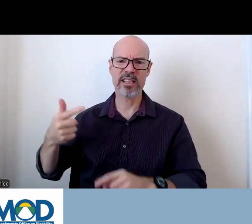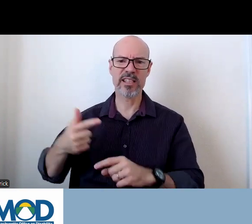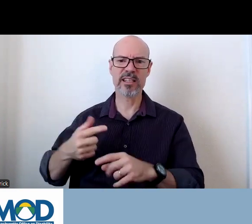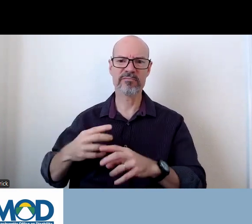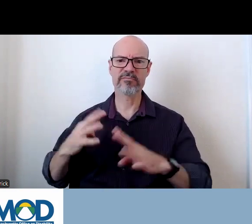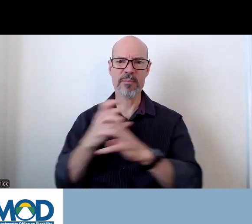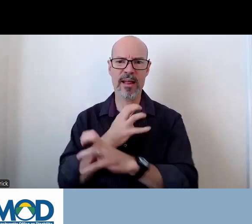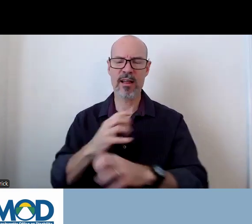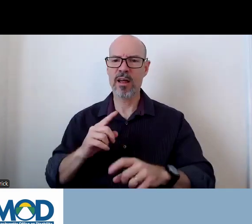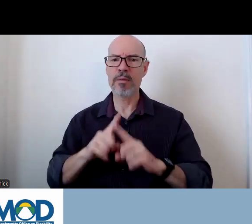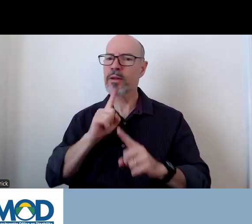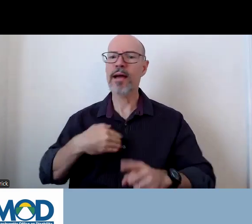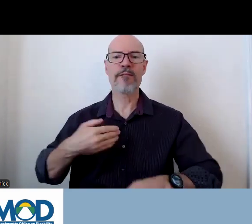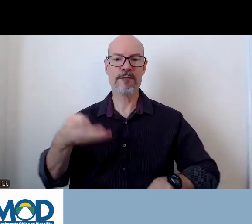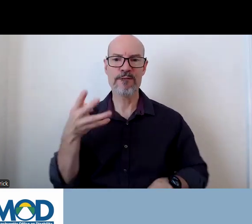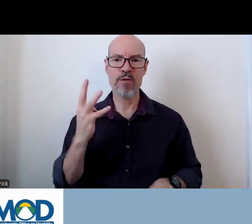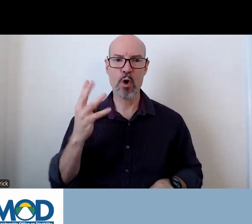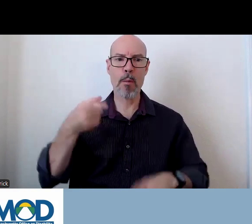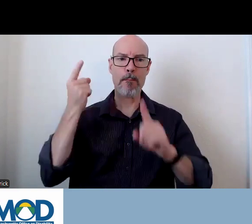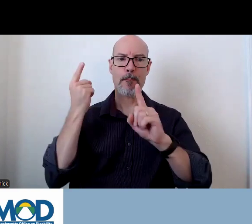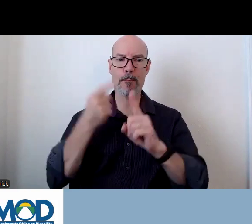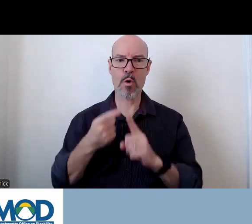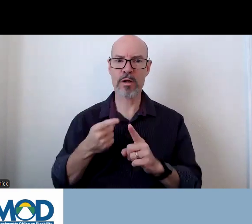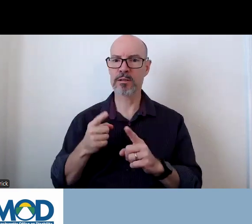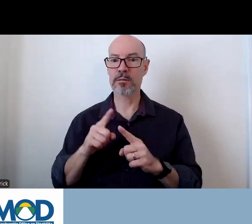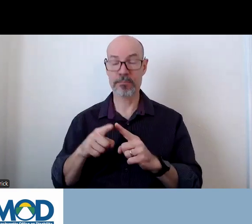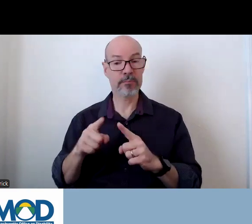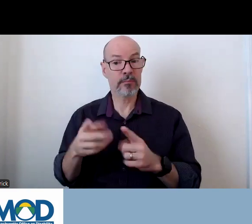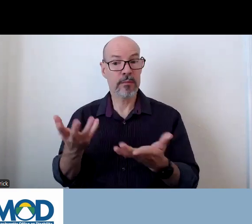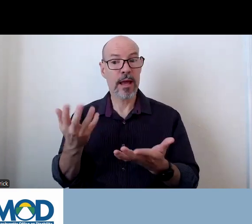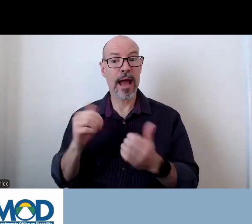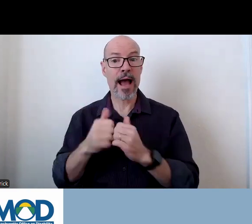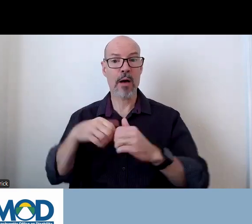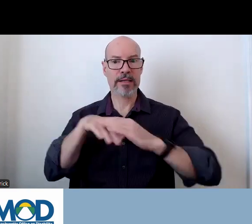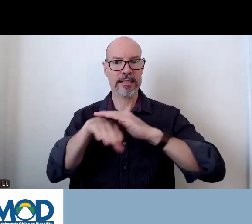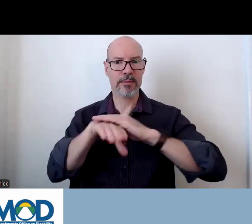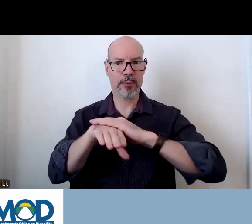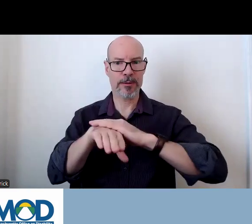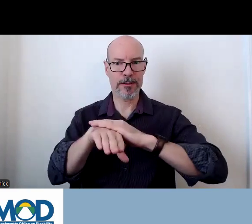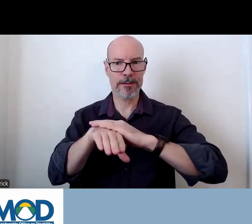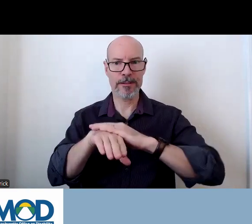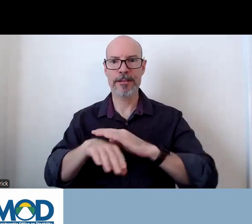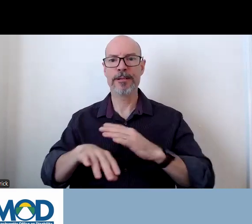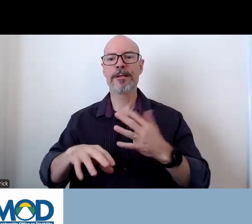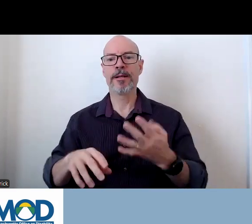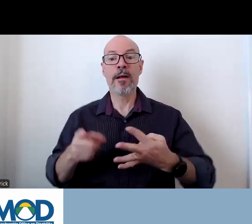basically they're made up of four core principles, guidelines and success criteria, and the